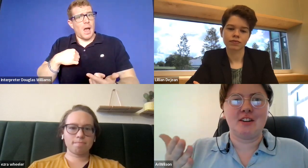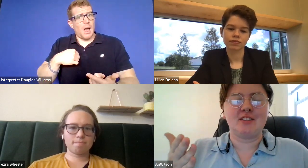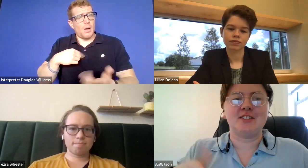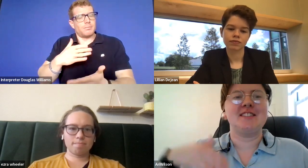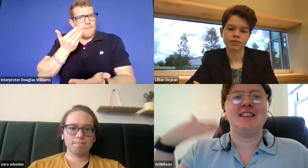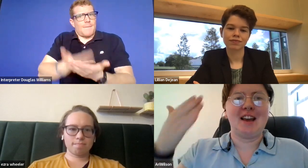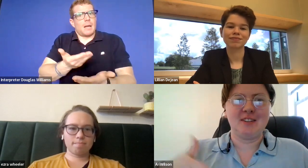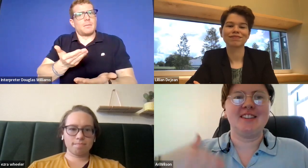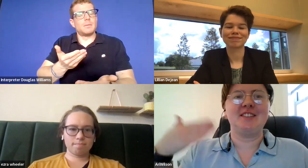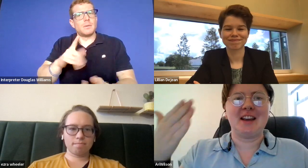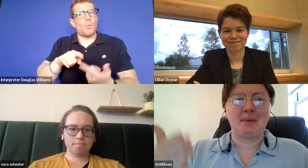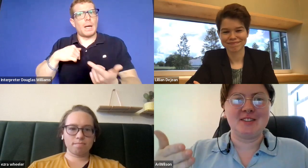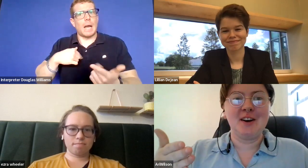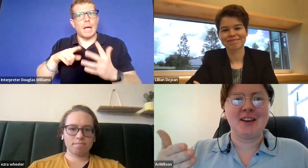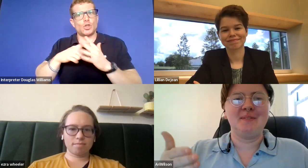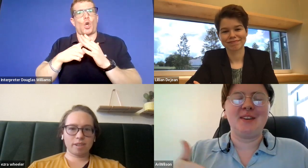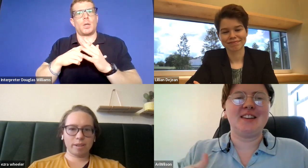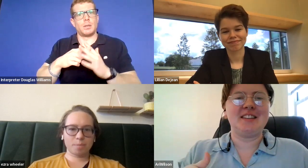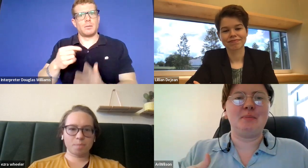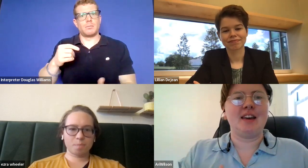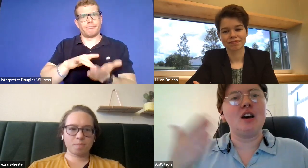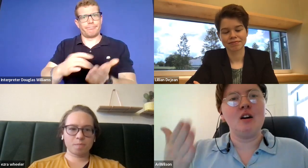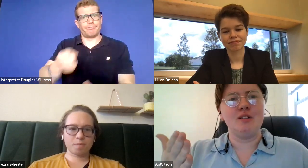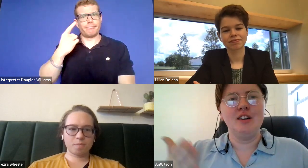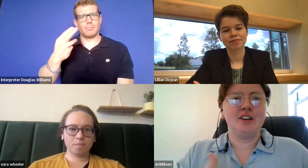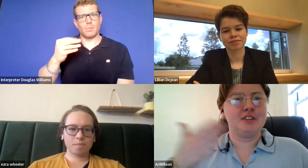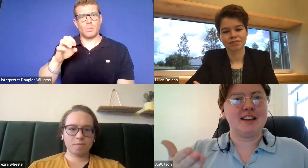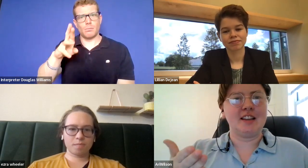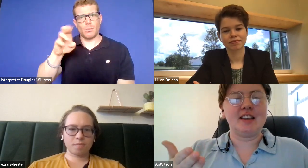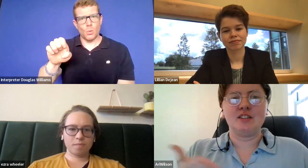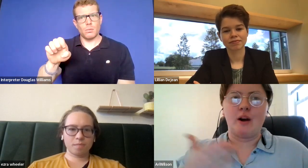essentially come out to my doctors Every single time I saw them because they would be like, Oh, you're taking this!